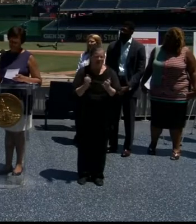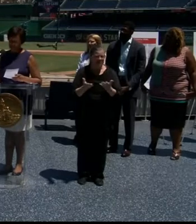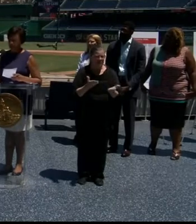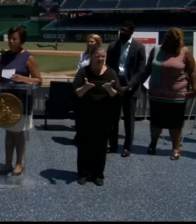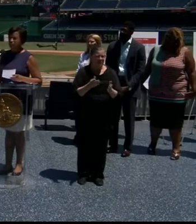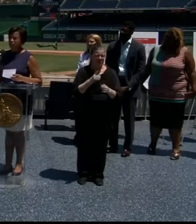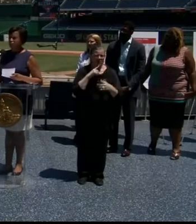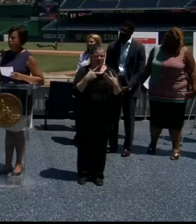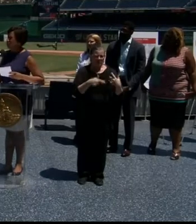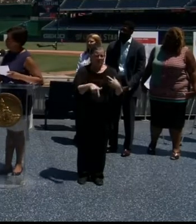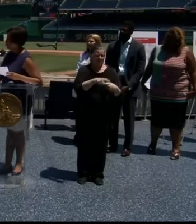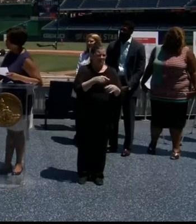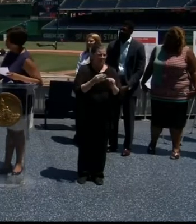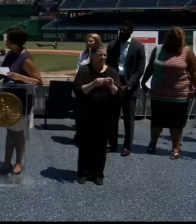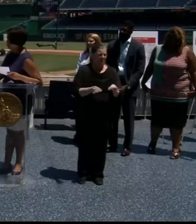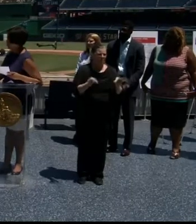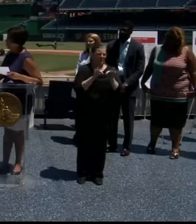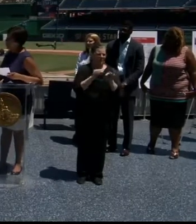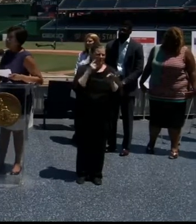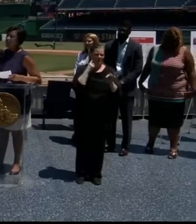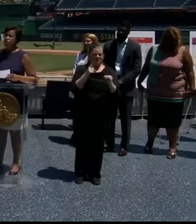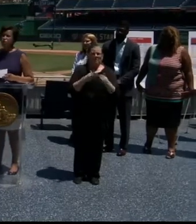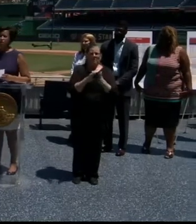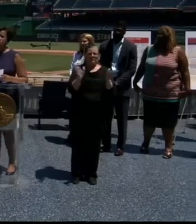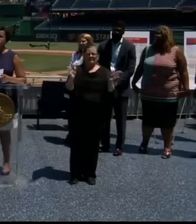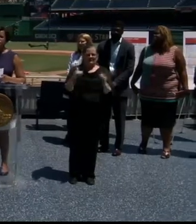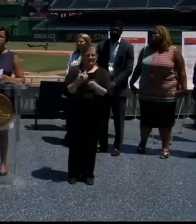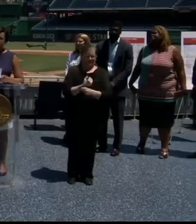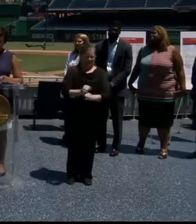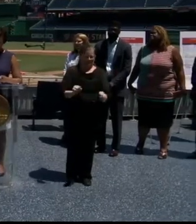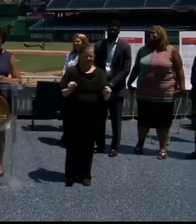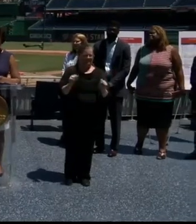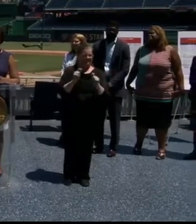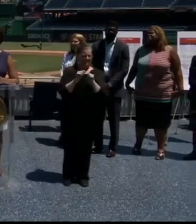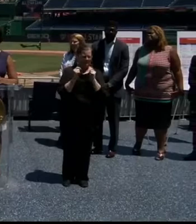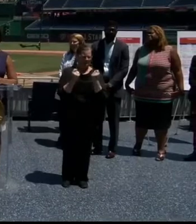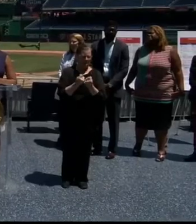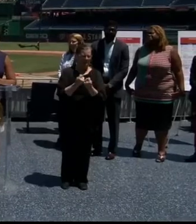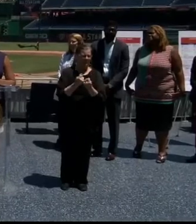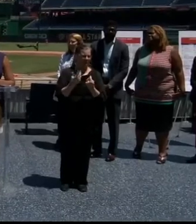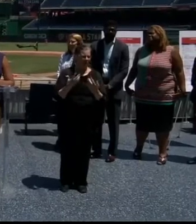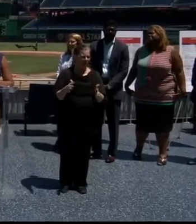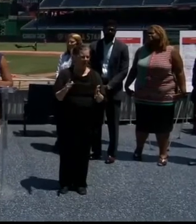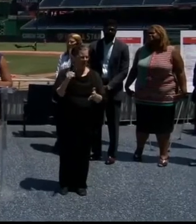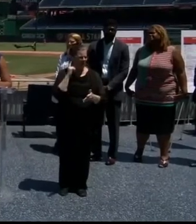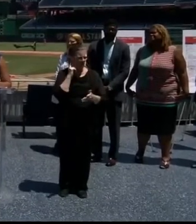TEAM THAT WILL KEEP ALL OF OUR VISITORS SAFE. YOU HEARD ALREADY FROM THE POLICE CHIEF AND OUR DDOT